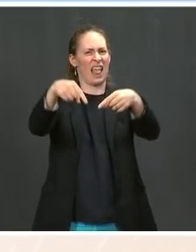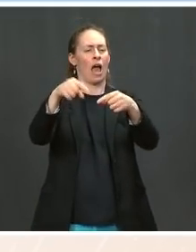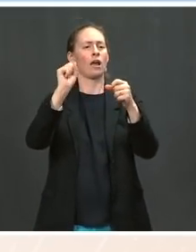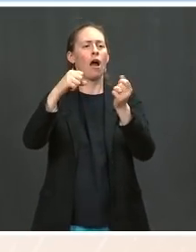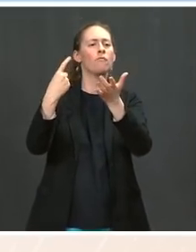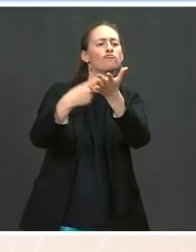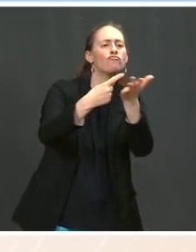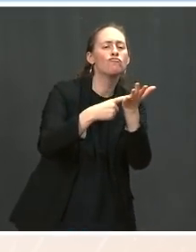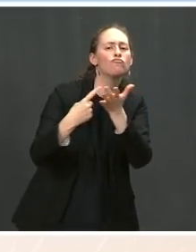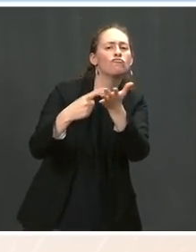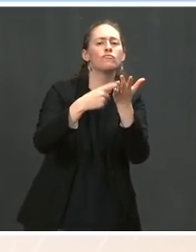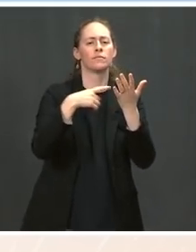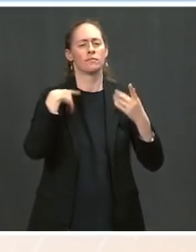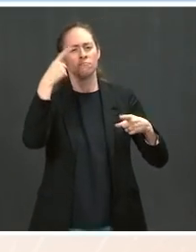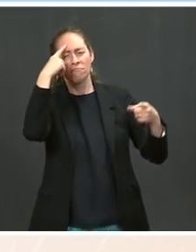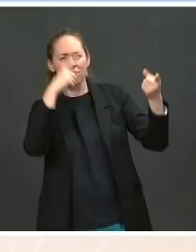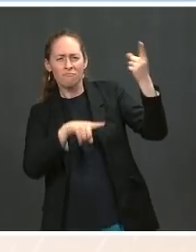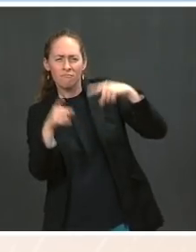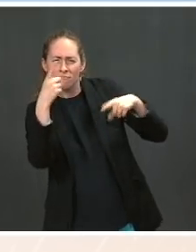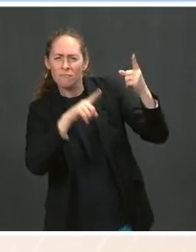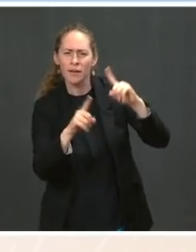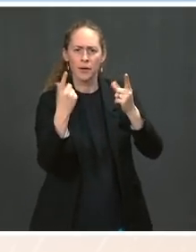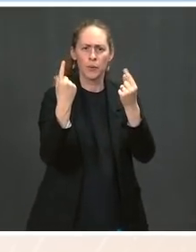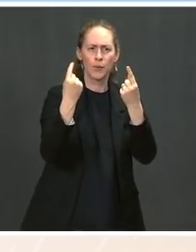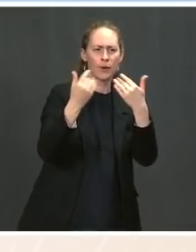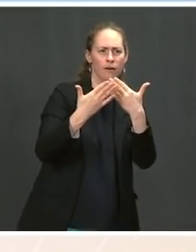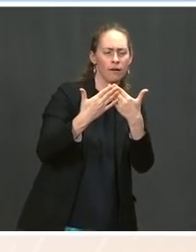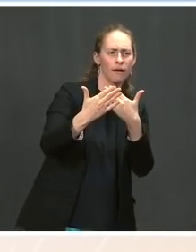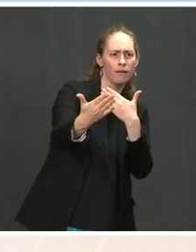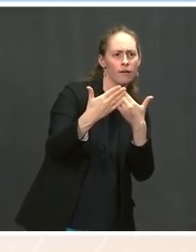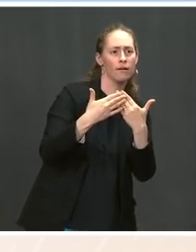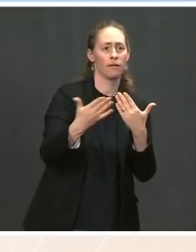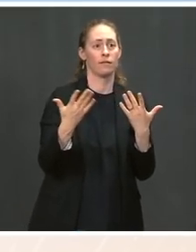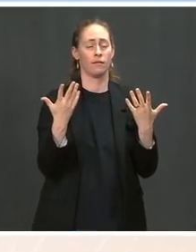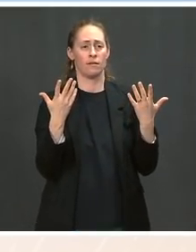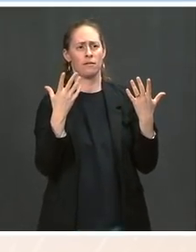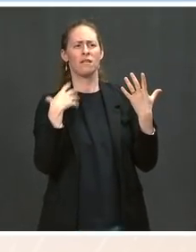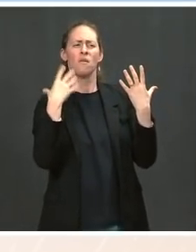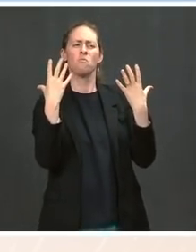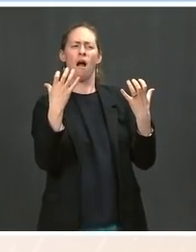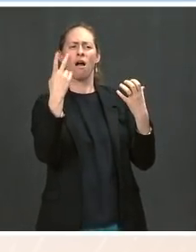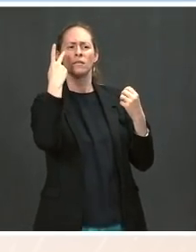whether it's a continuation of nonproliferation efforts. Obviously, they're a partner in the P5+1,